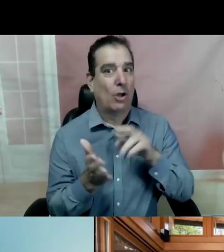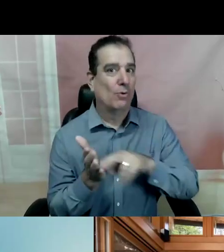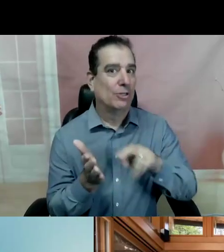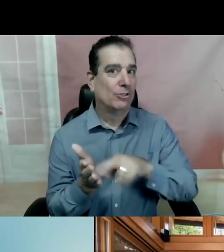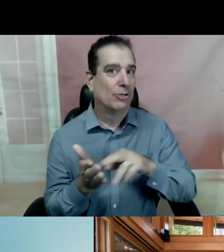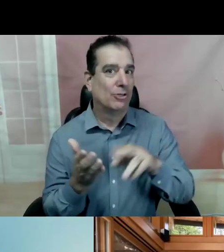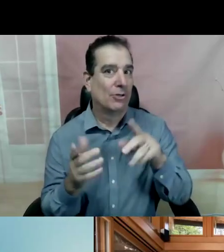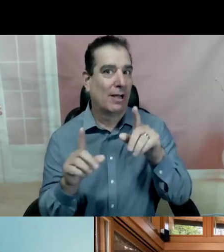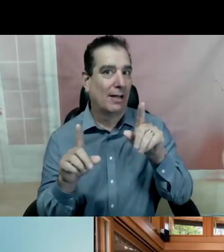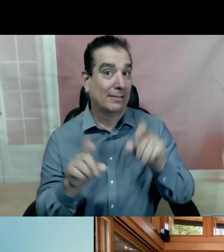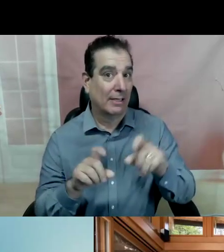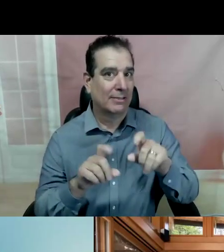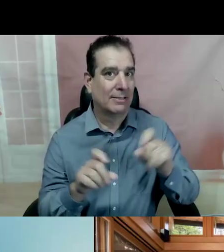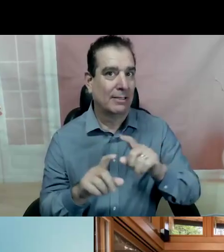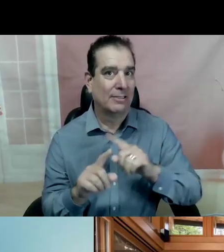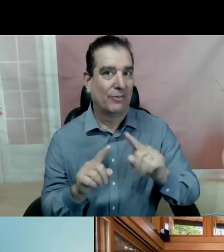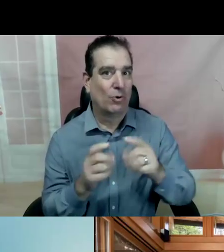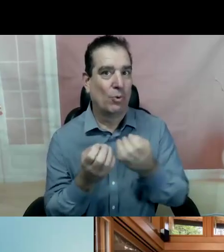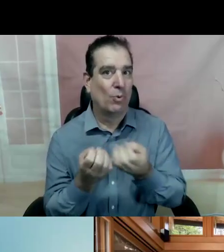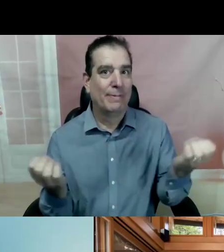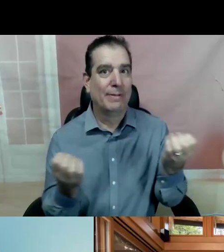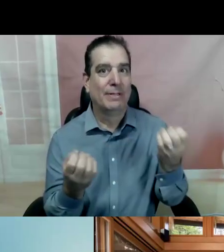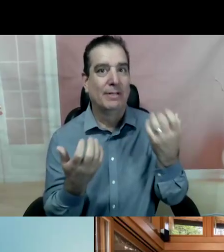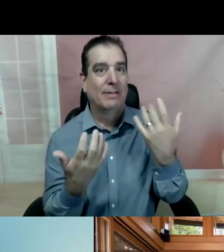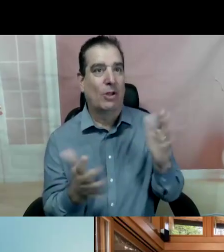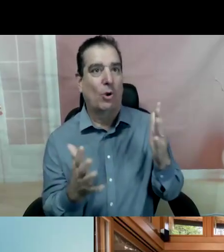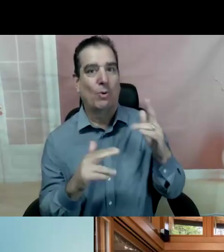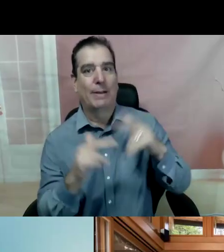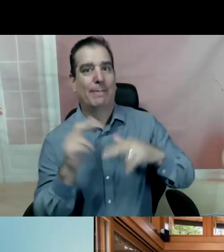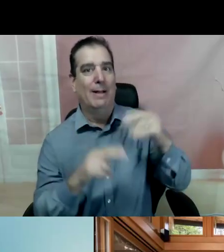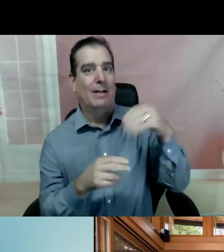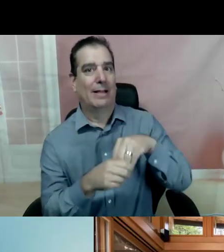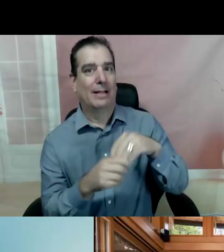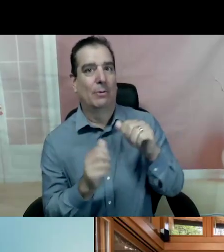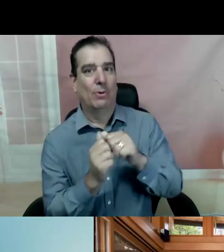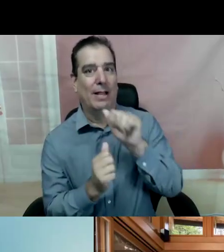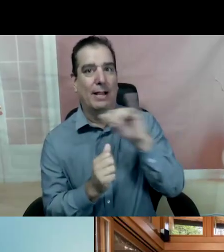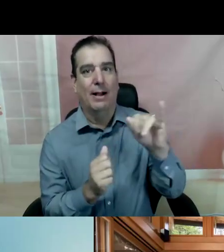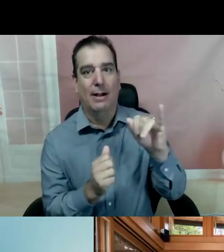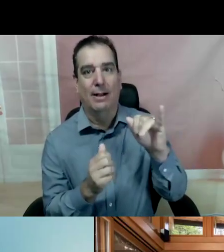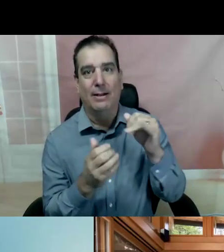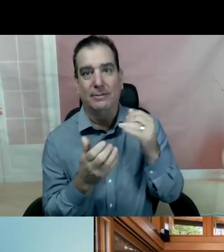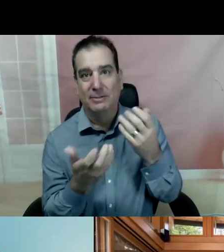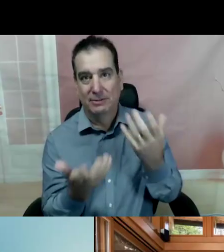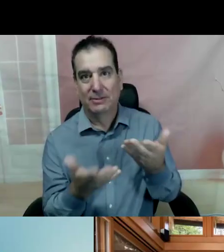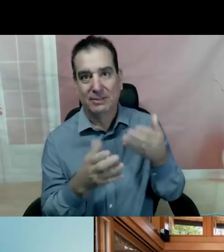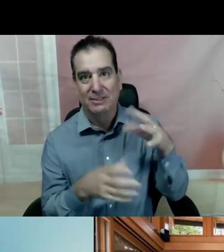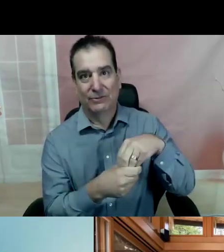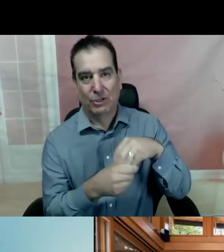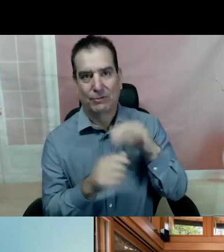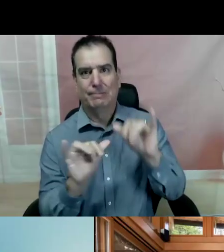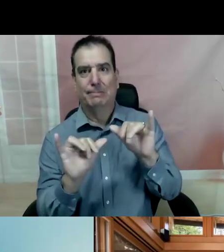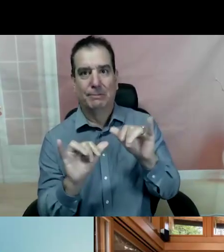we have been doing some research and some testing of various equipment that's already built in with